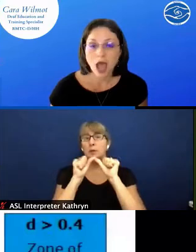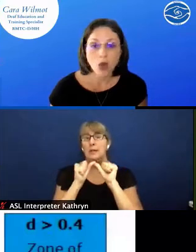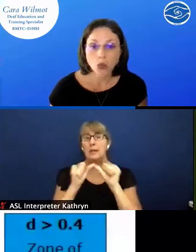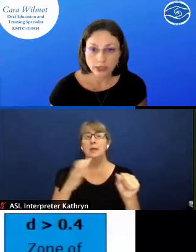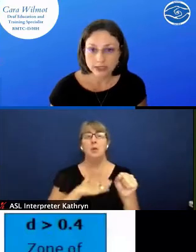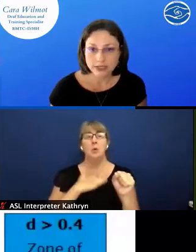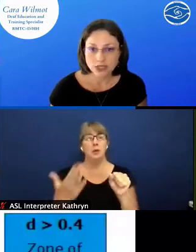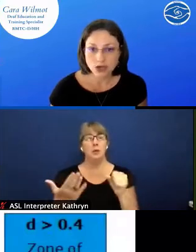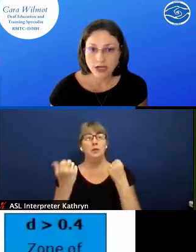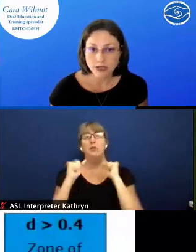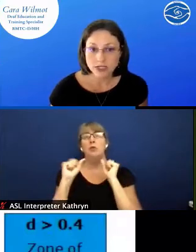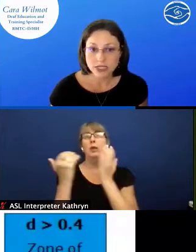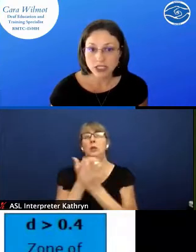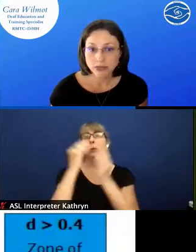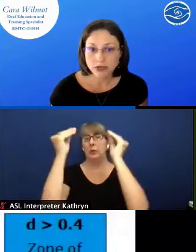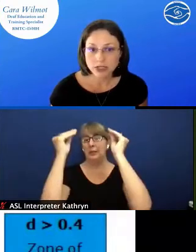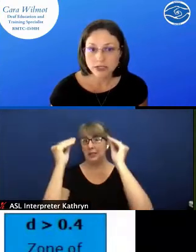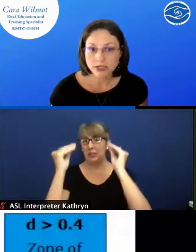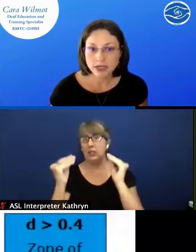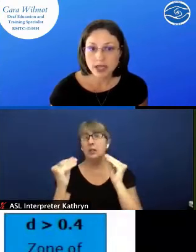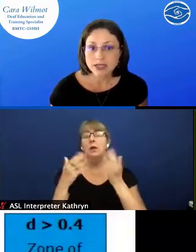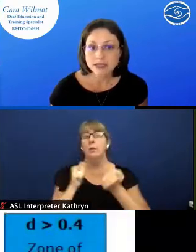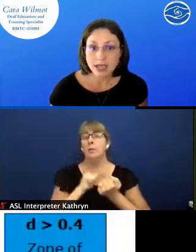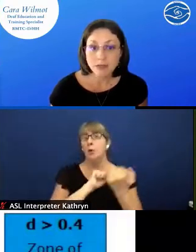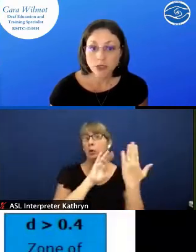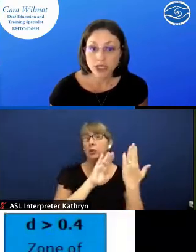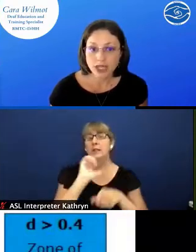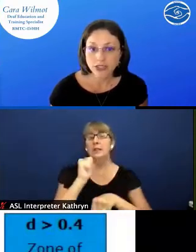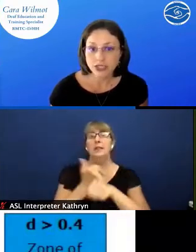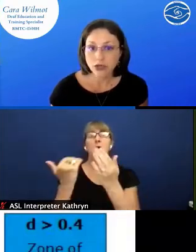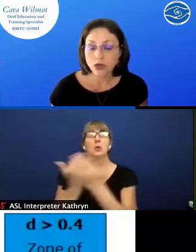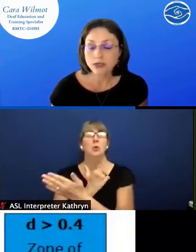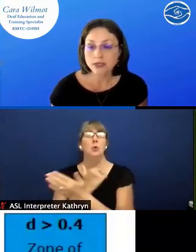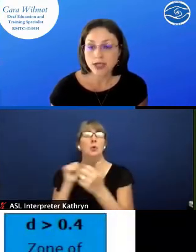a willingness to try new teaching a approaches, set more challenging goals,